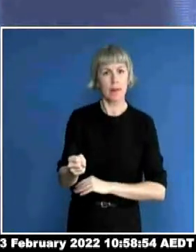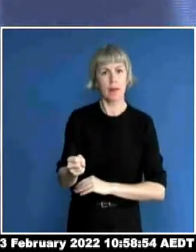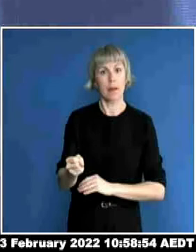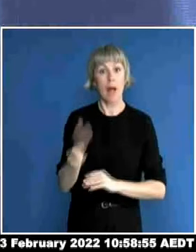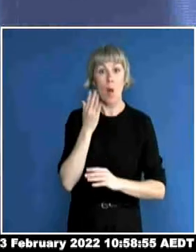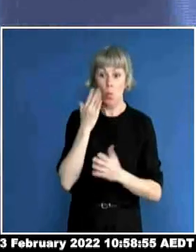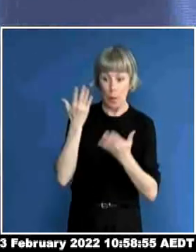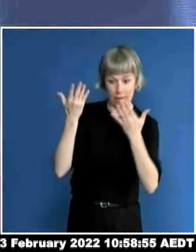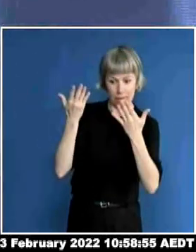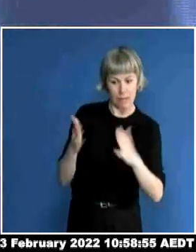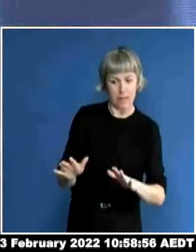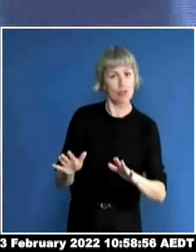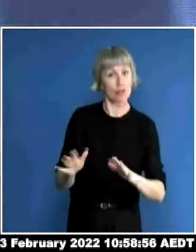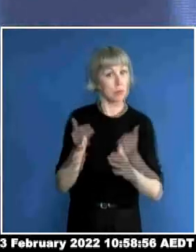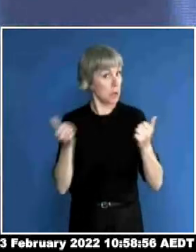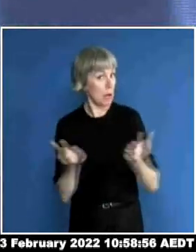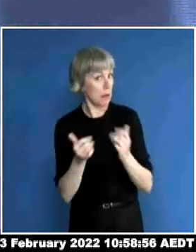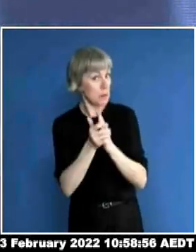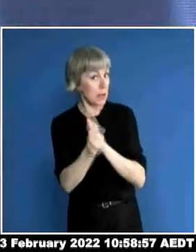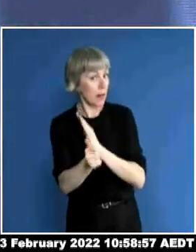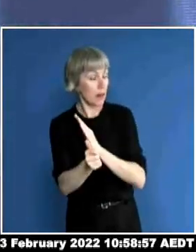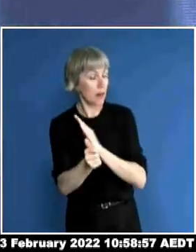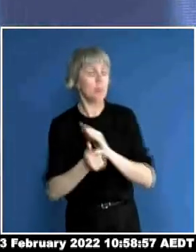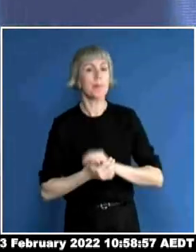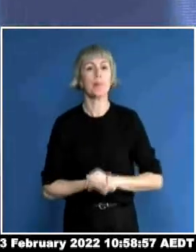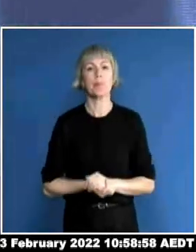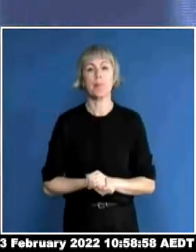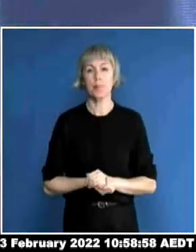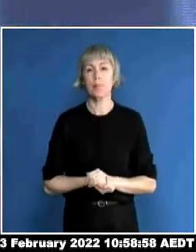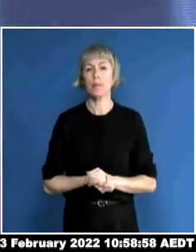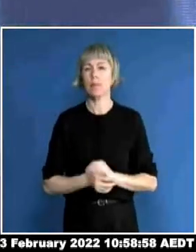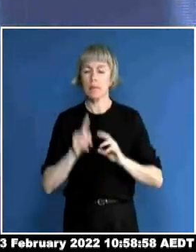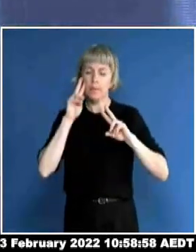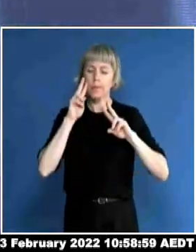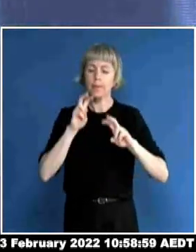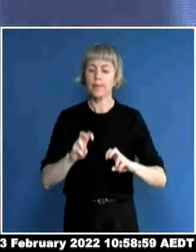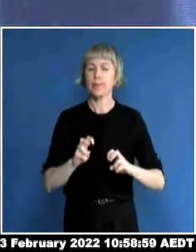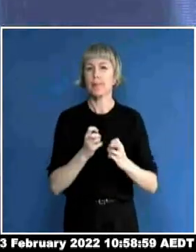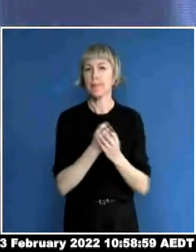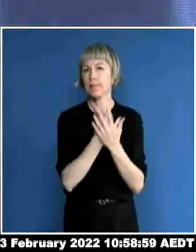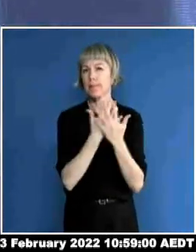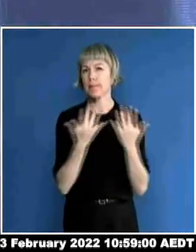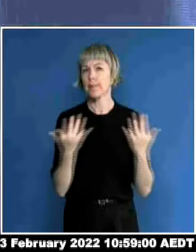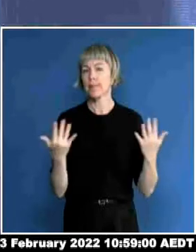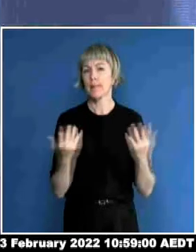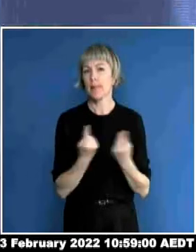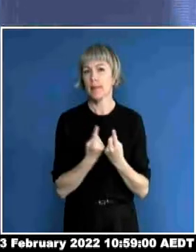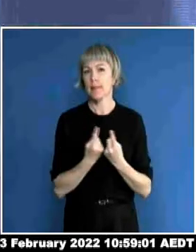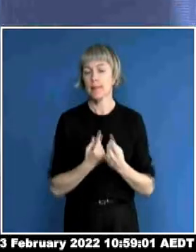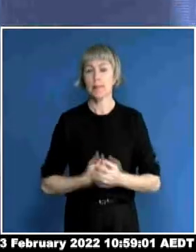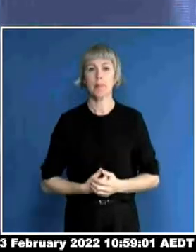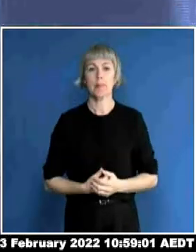findings. Finally, on Friday you will hear from Ms Debbie Mitchell, from DSS about a